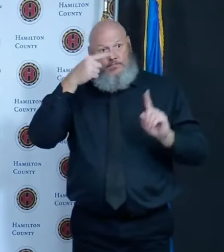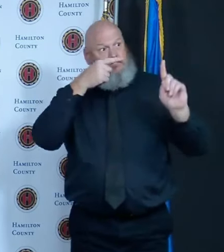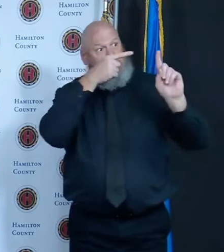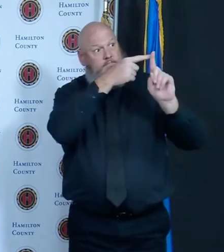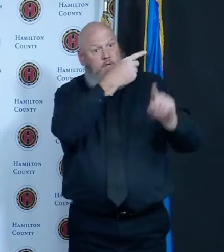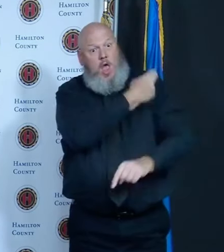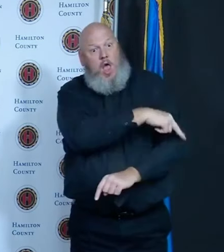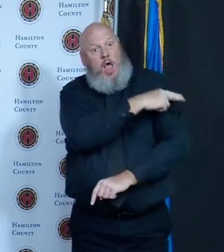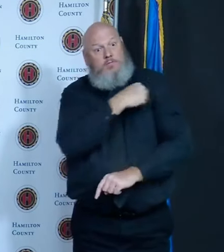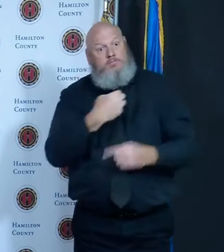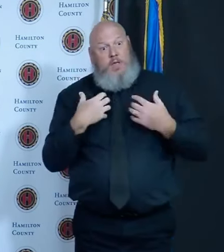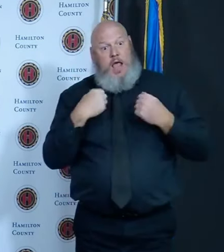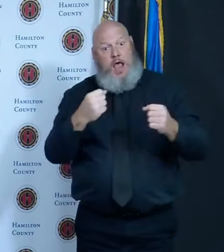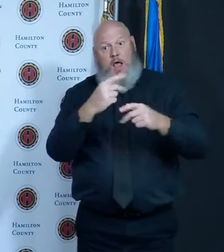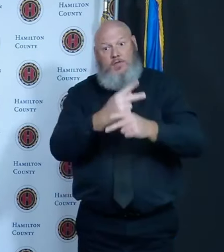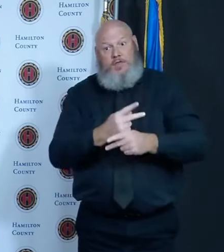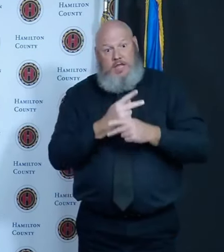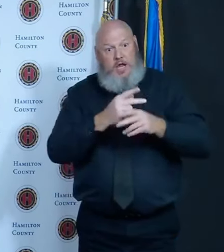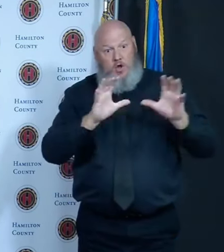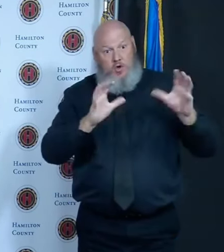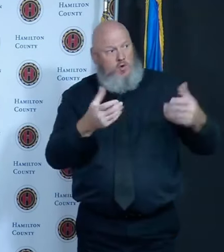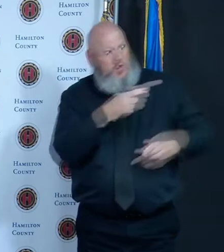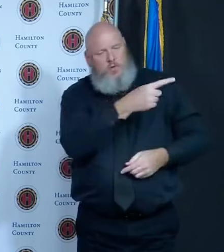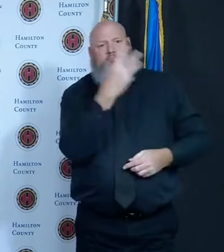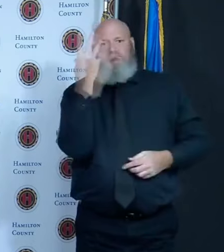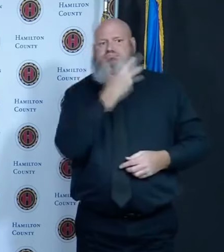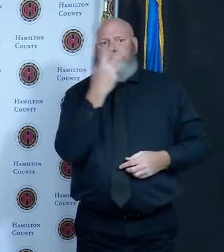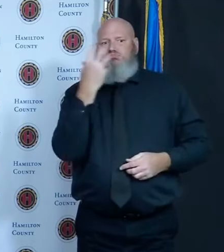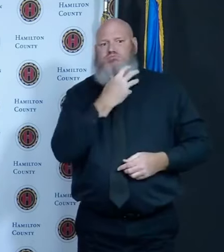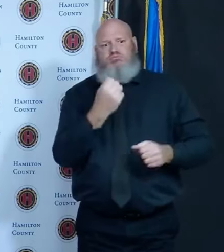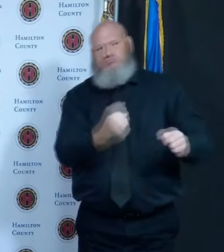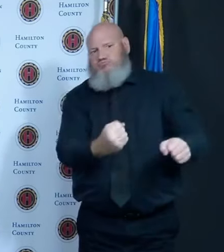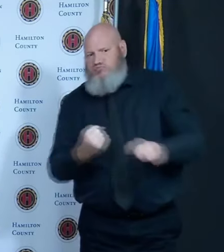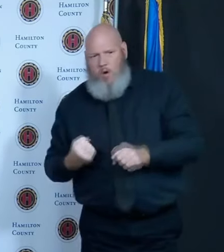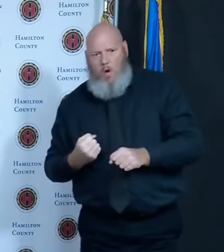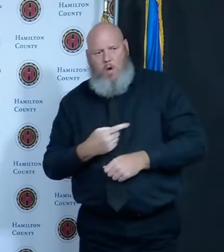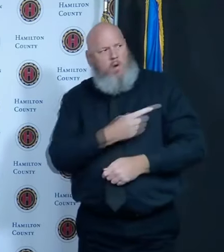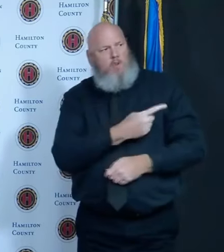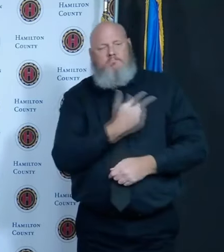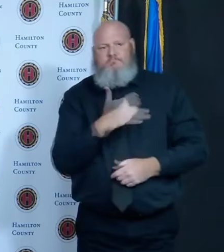but you know in talking to them they're telling us that because of the